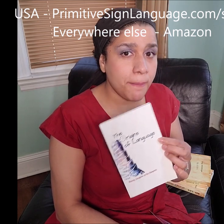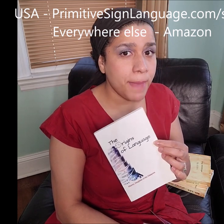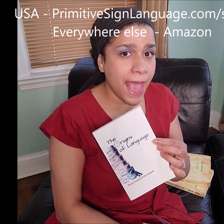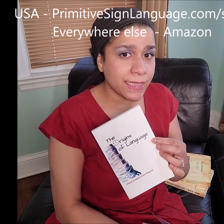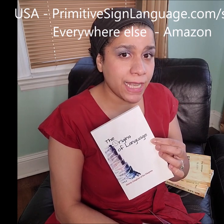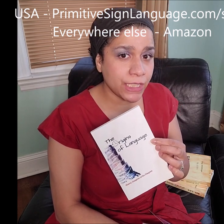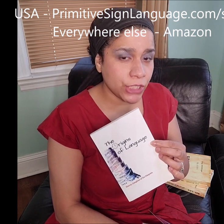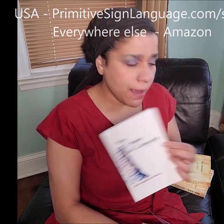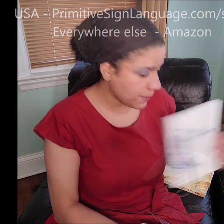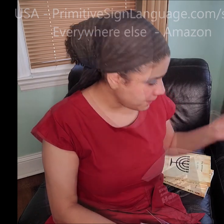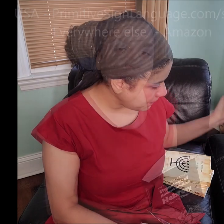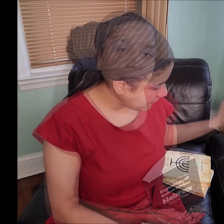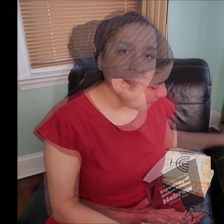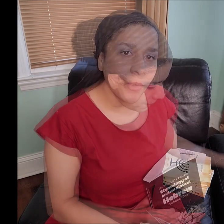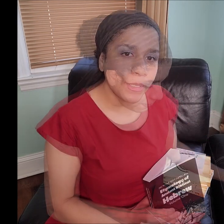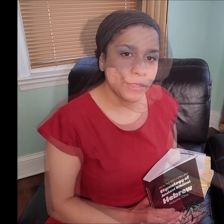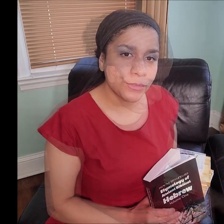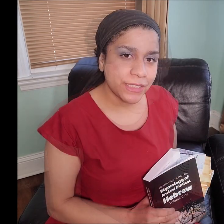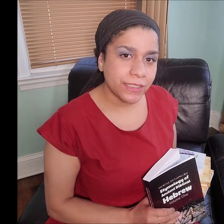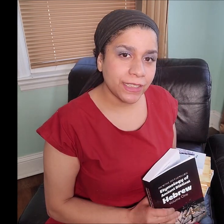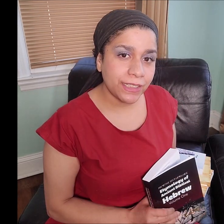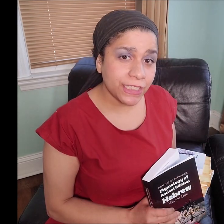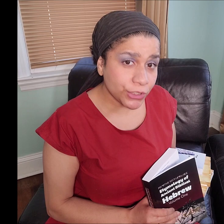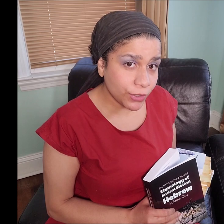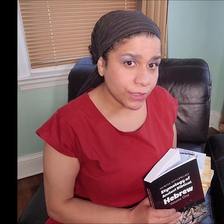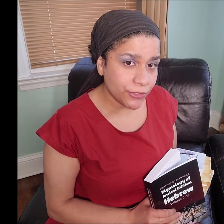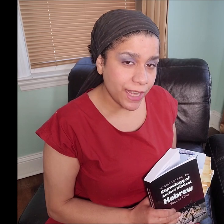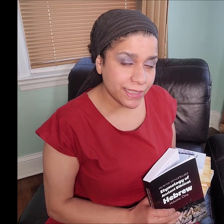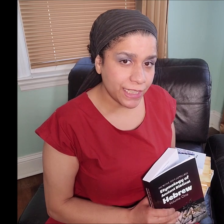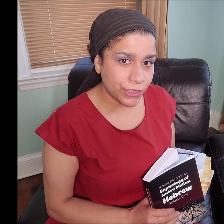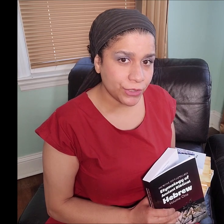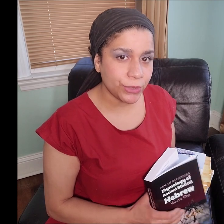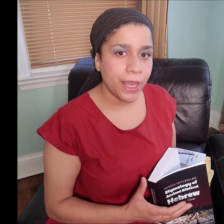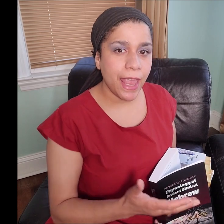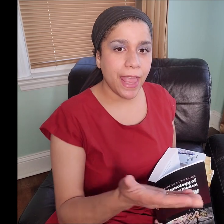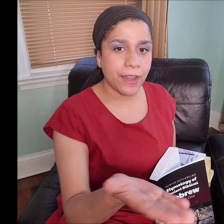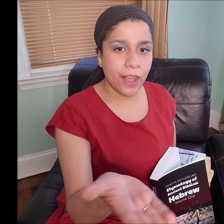PrimitiveSignLanguage.com/shop I am going to read the literal translation to you and